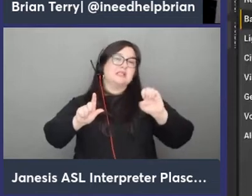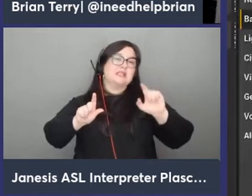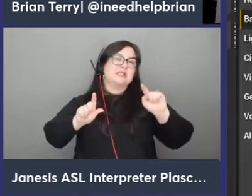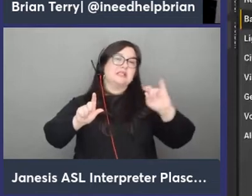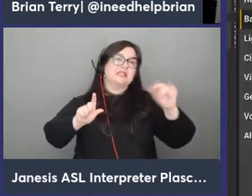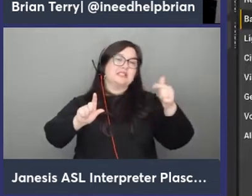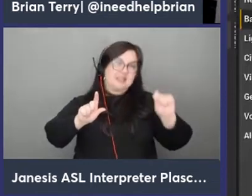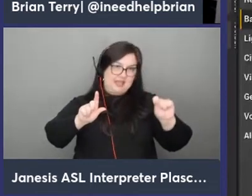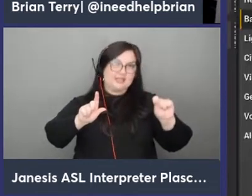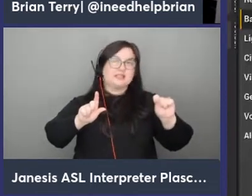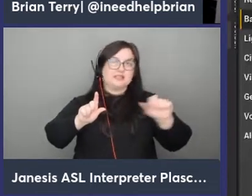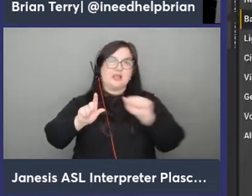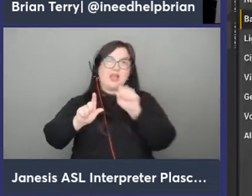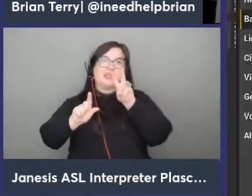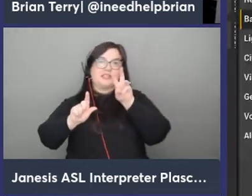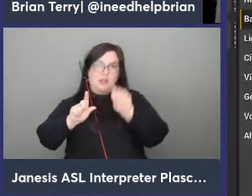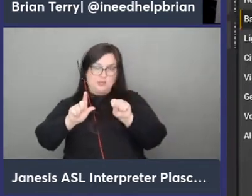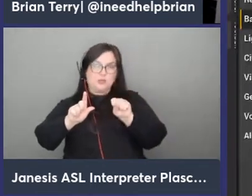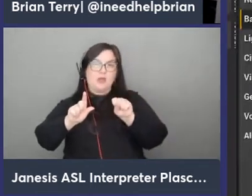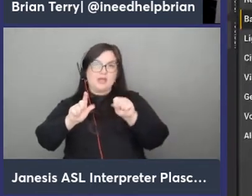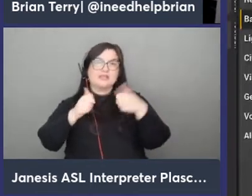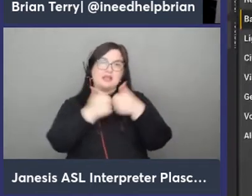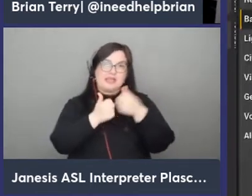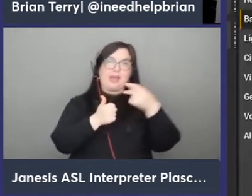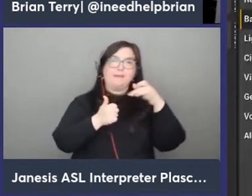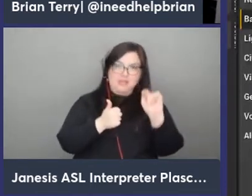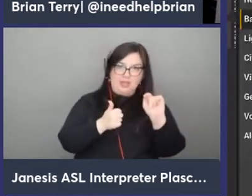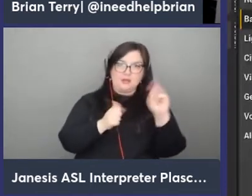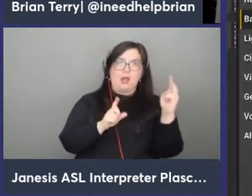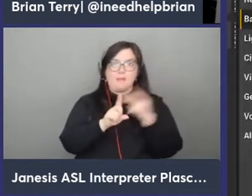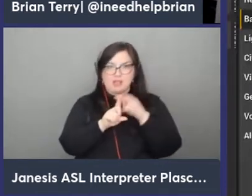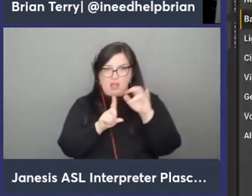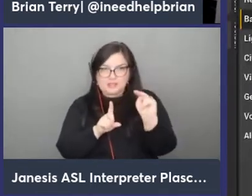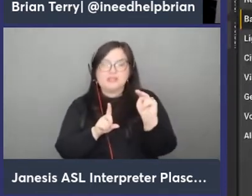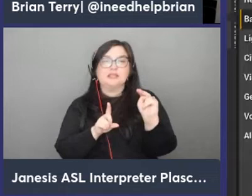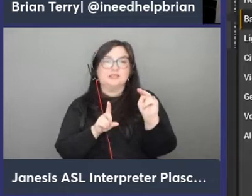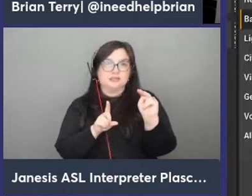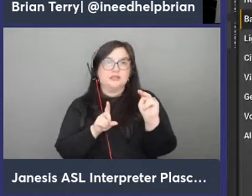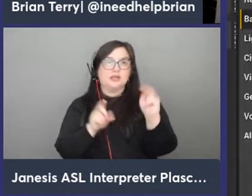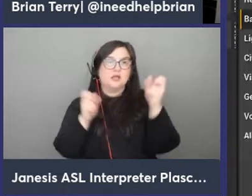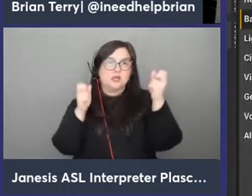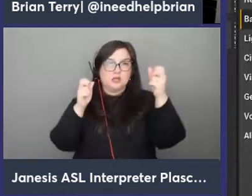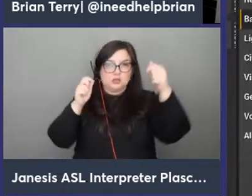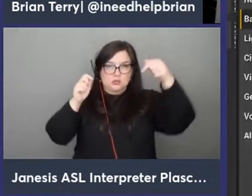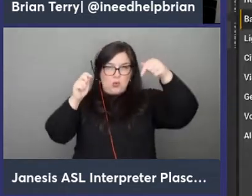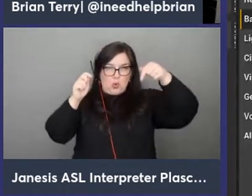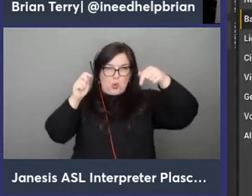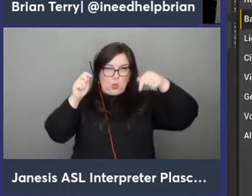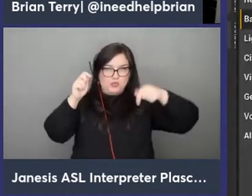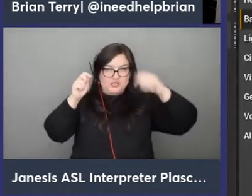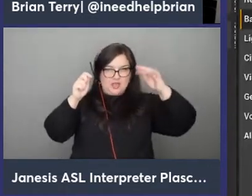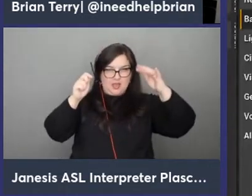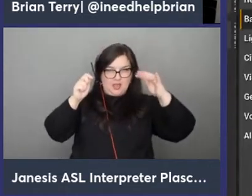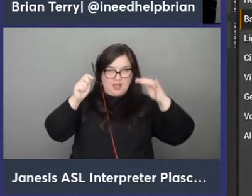you'll go back to AWS GameKit, and then you click down, and so there is a button in which says Configure,